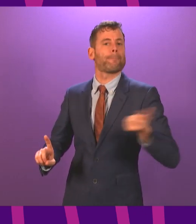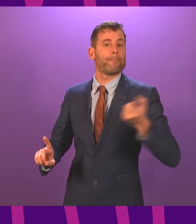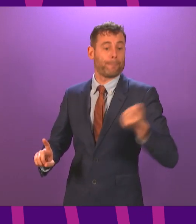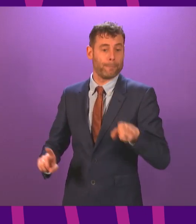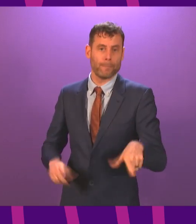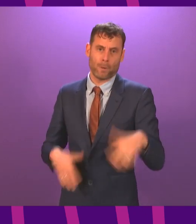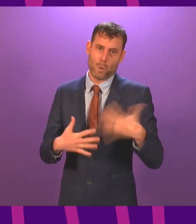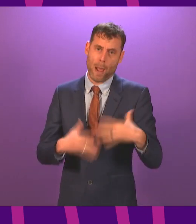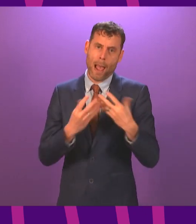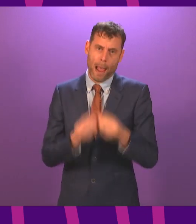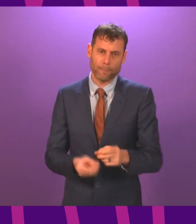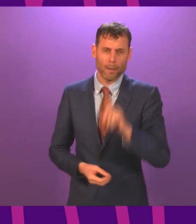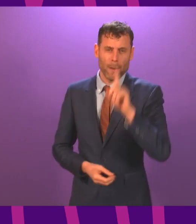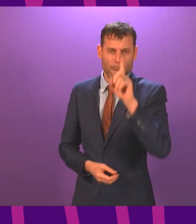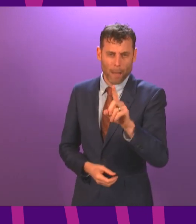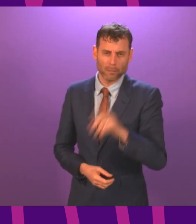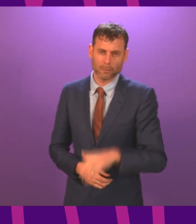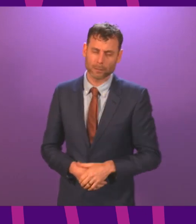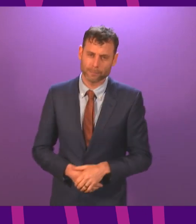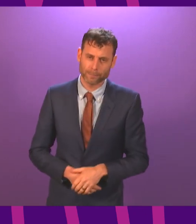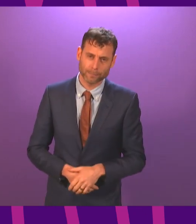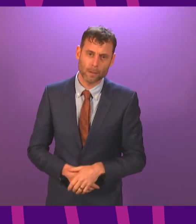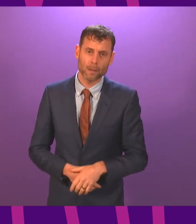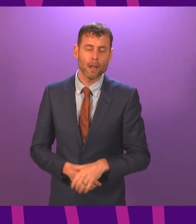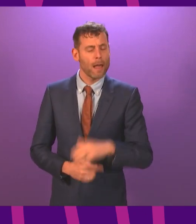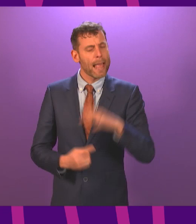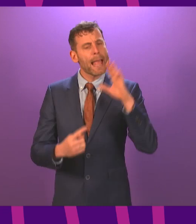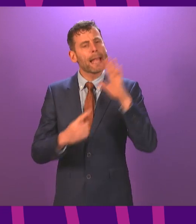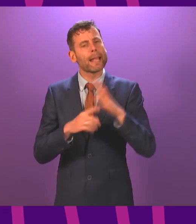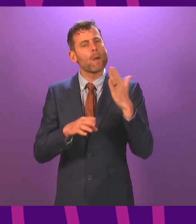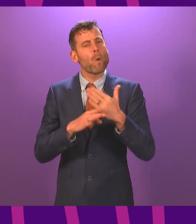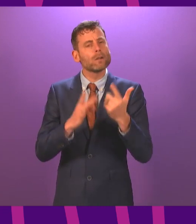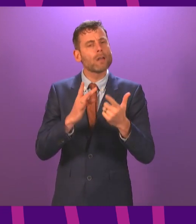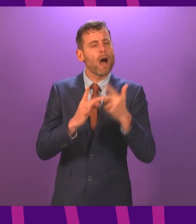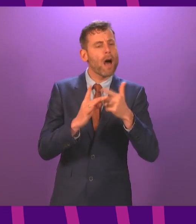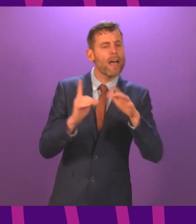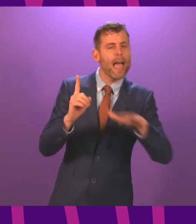workers who have been working on the front line of other parts of the public sector and